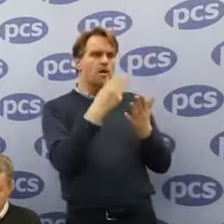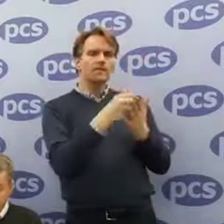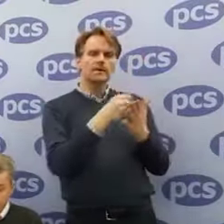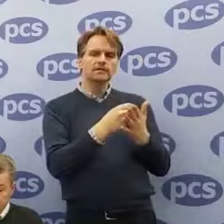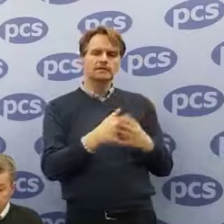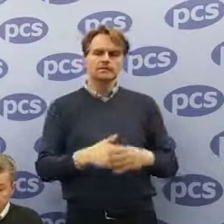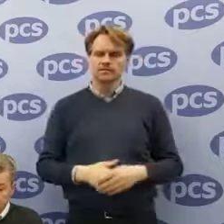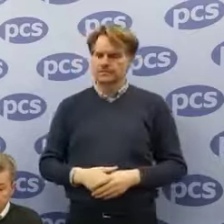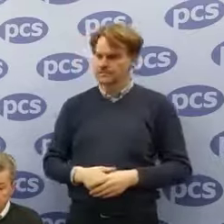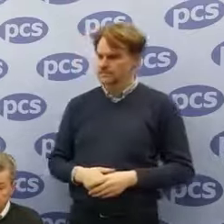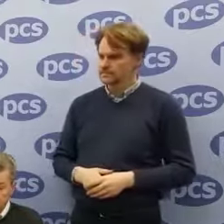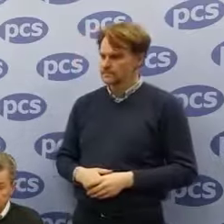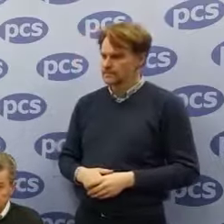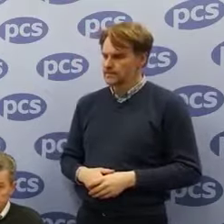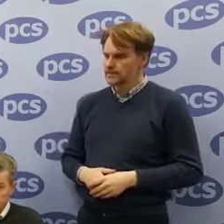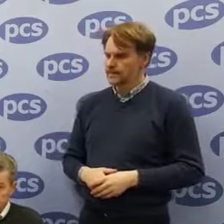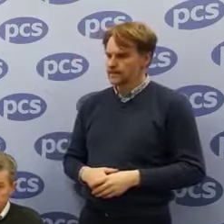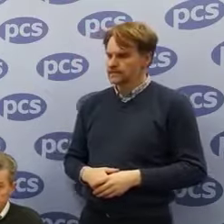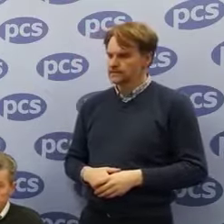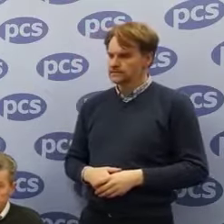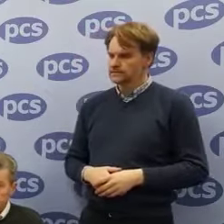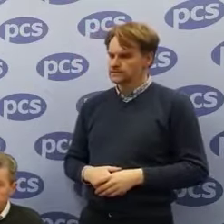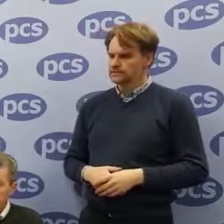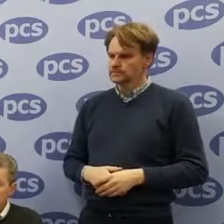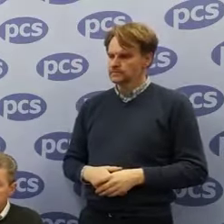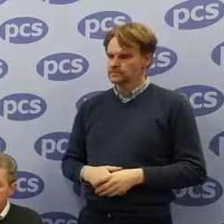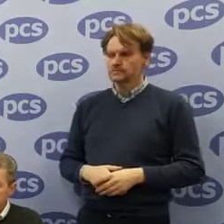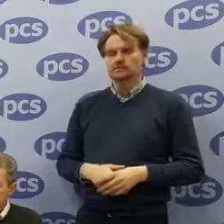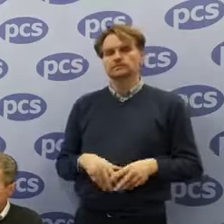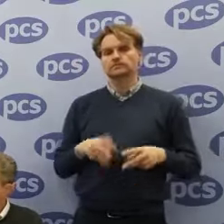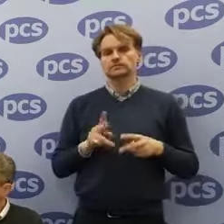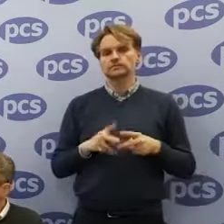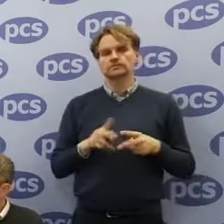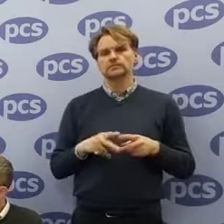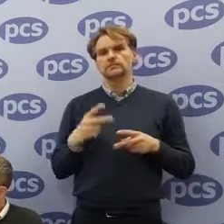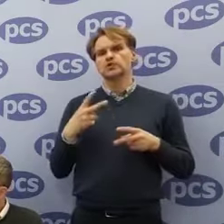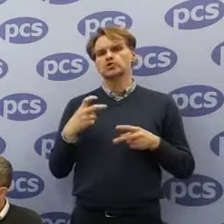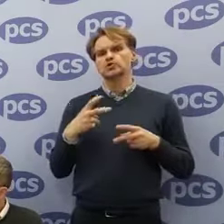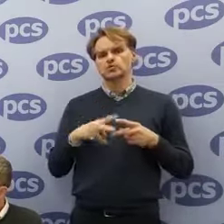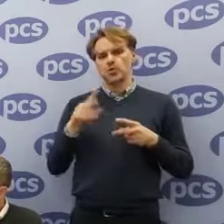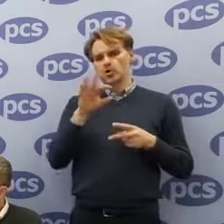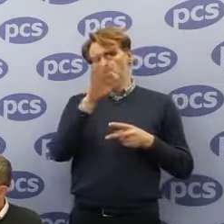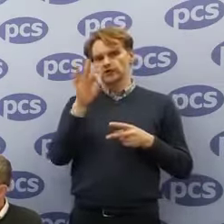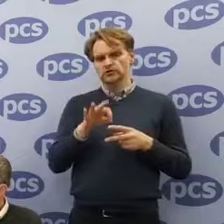thank you, there's a couple of questions here that relate to the ballot both